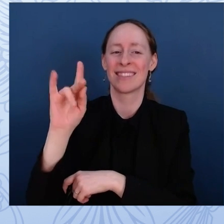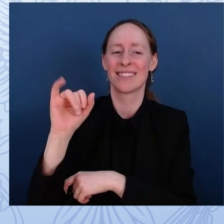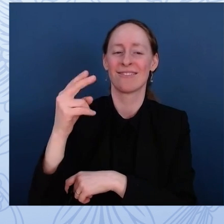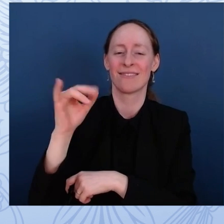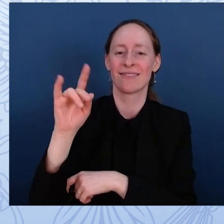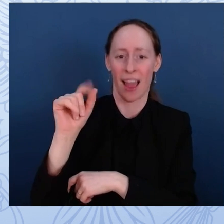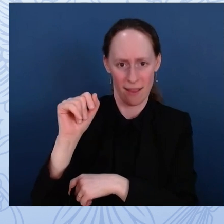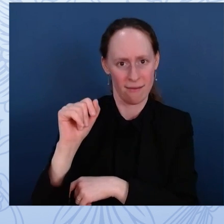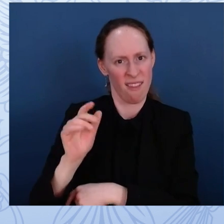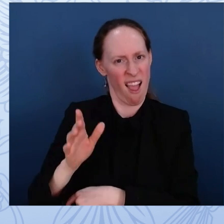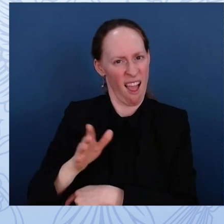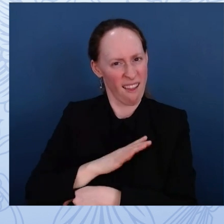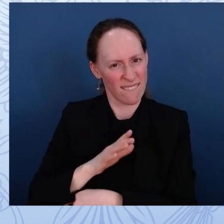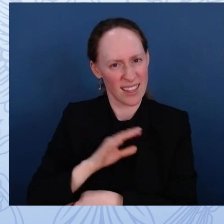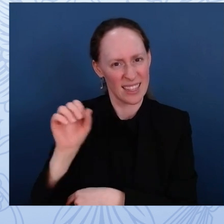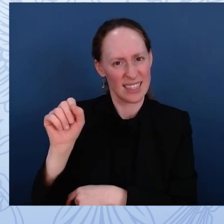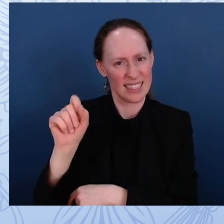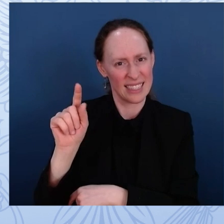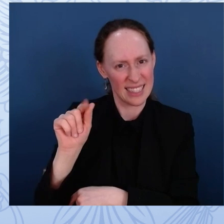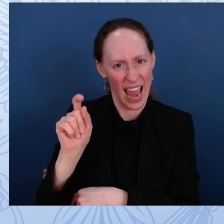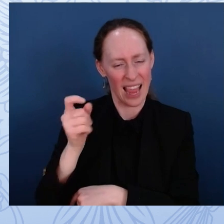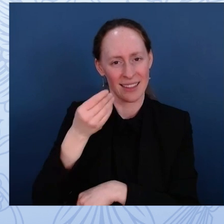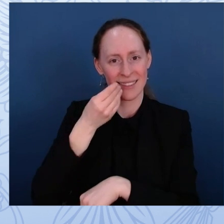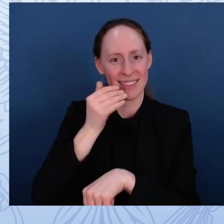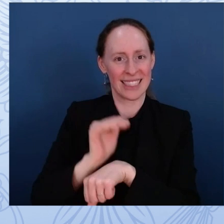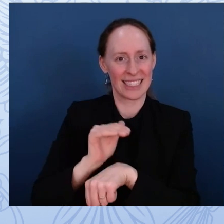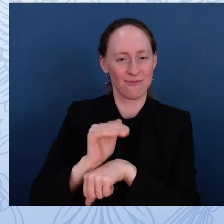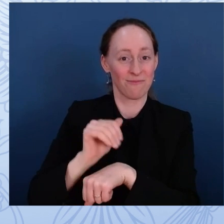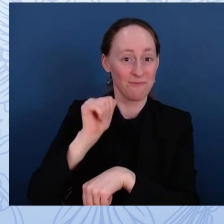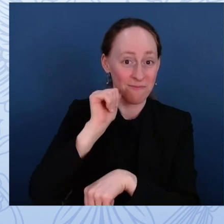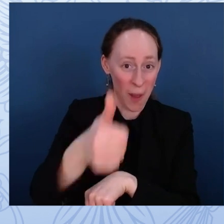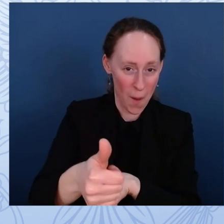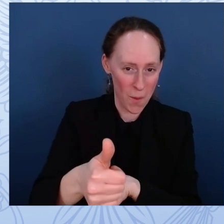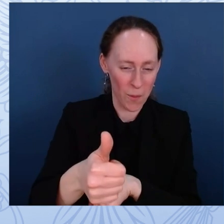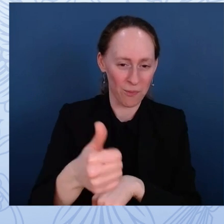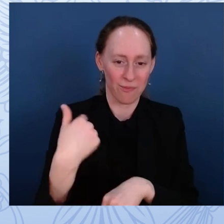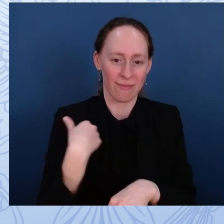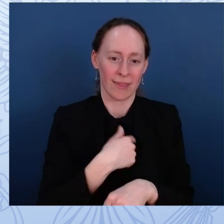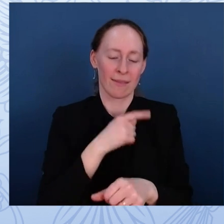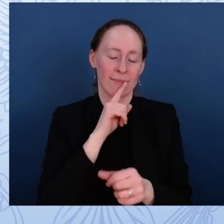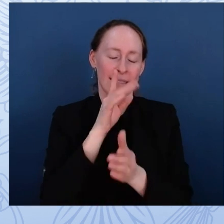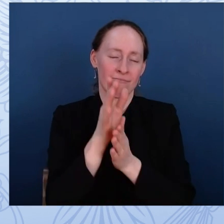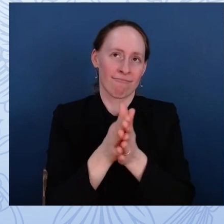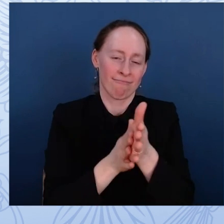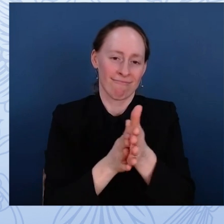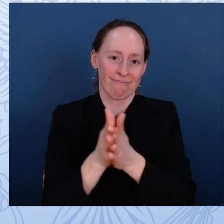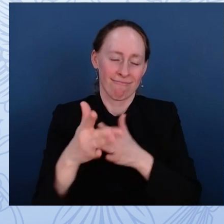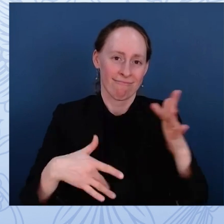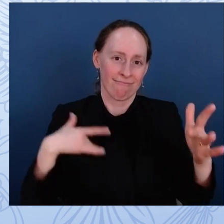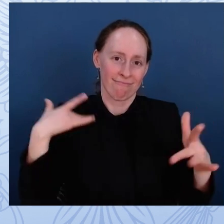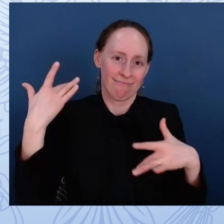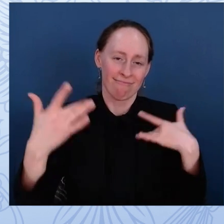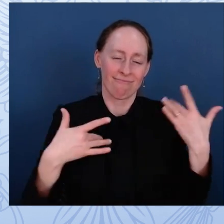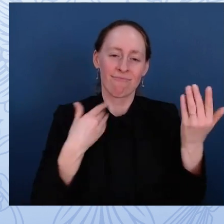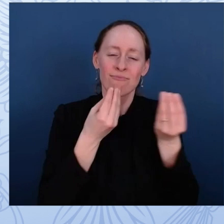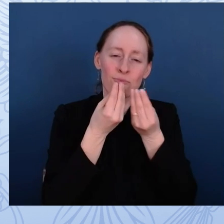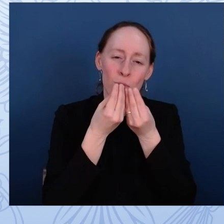and we look forward to returning the hospitality and friendship that we have experienced in our travels to Japan.